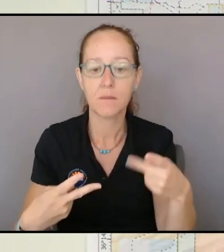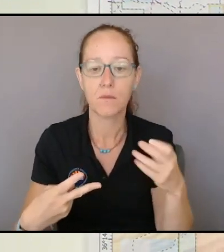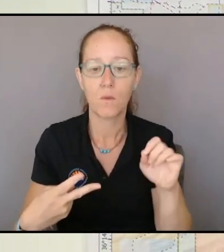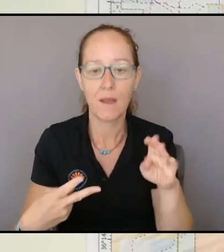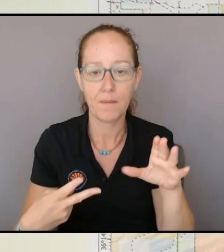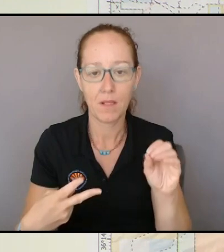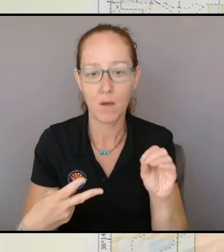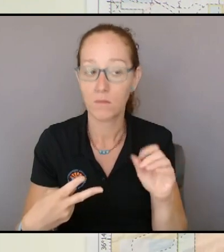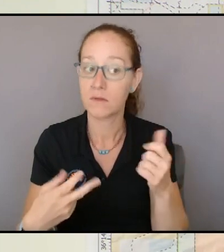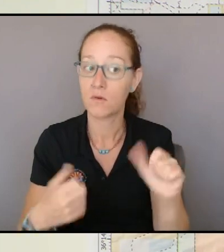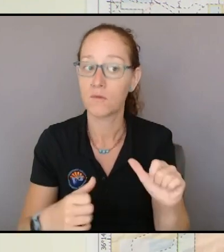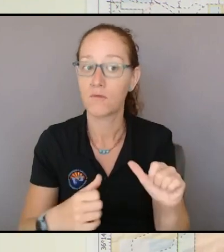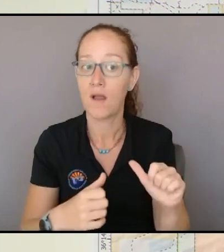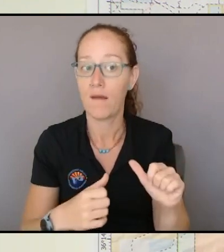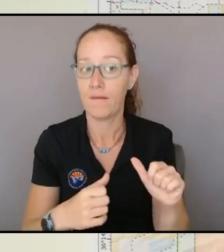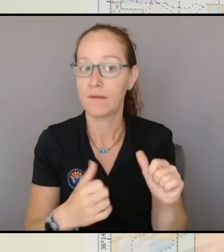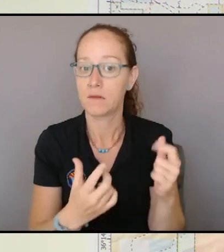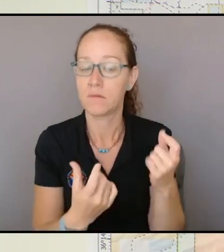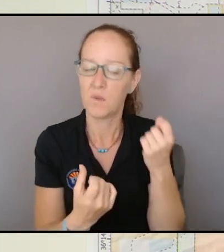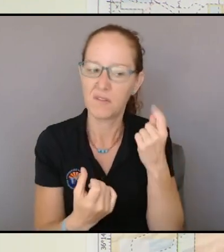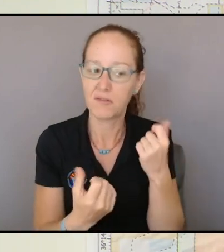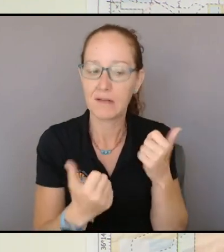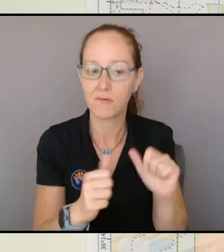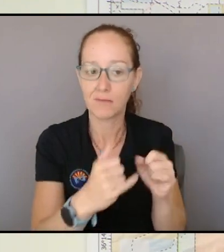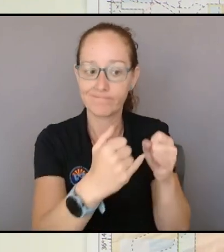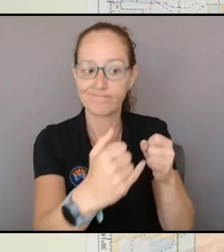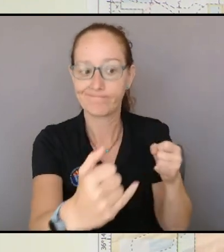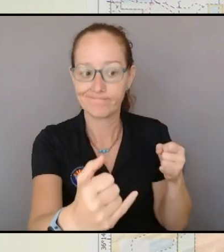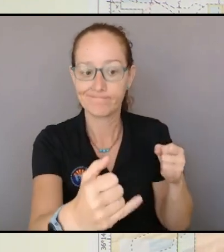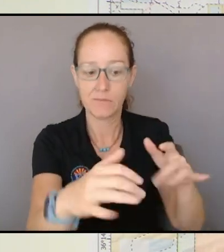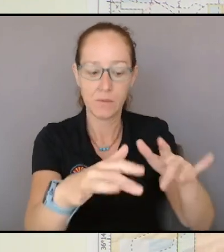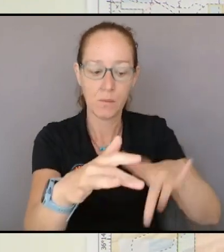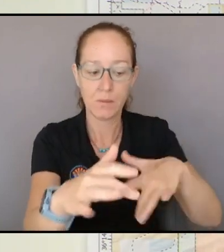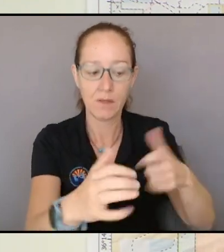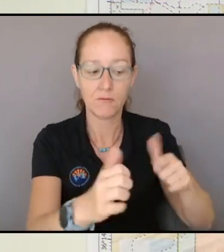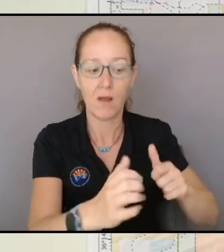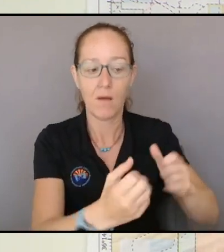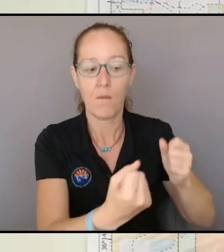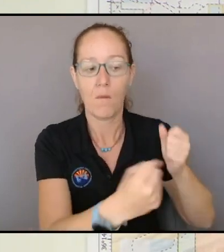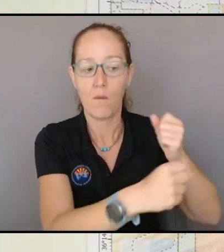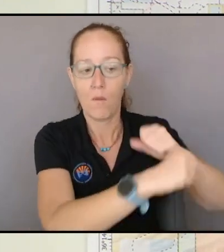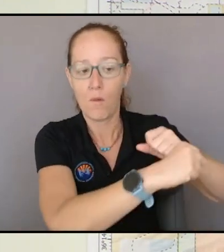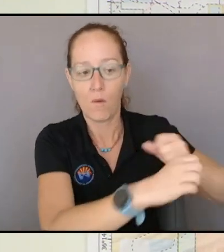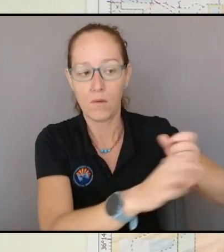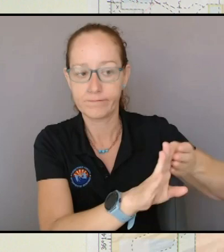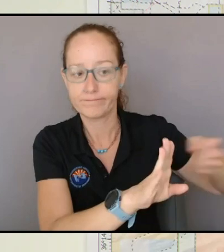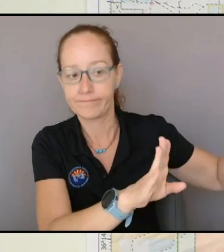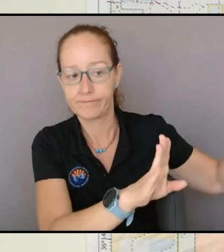take into account how important the Pot Creek area is, and not doing any damage in there is going to be